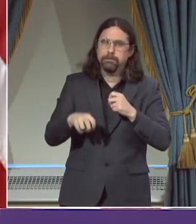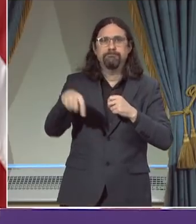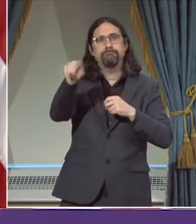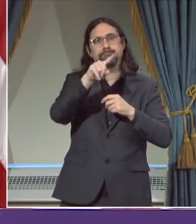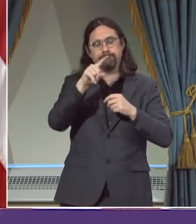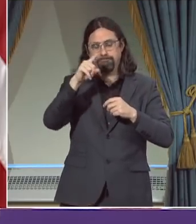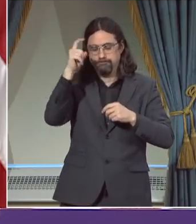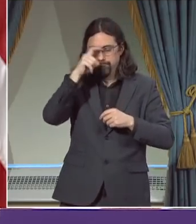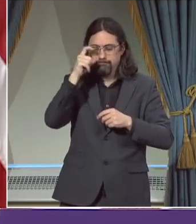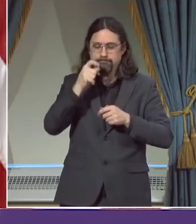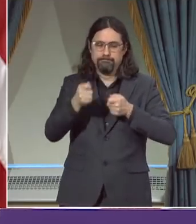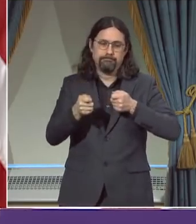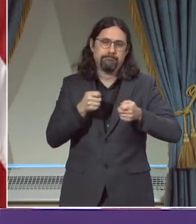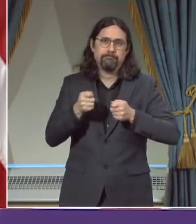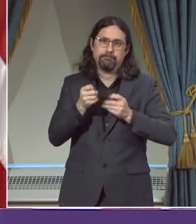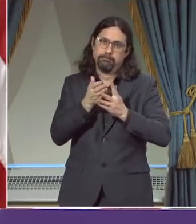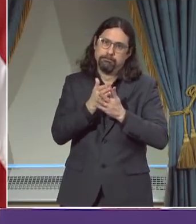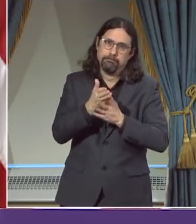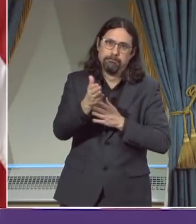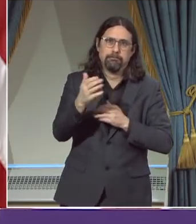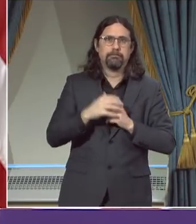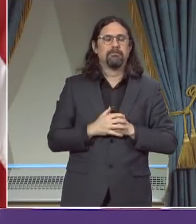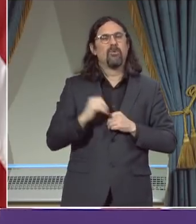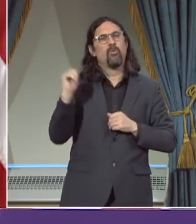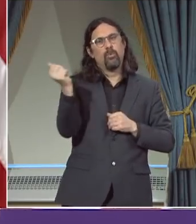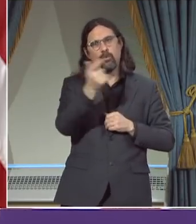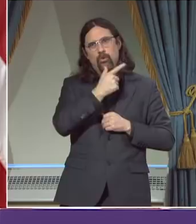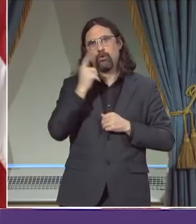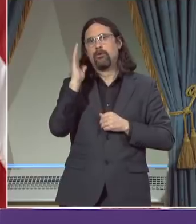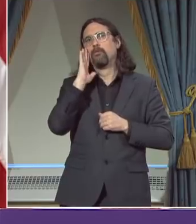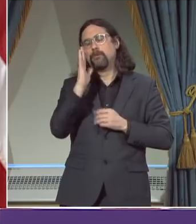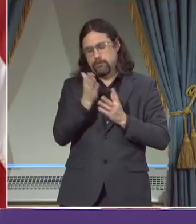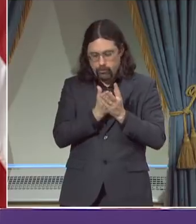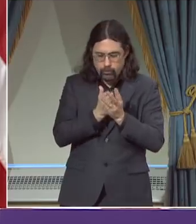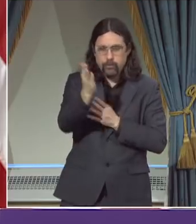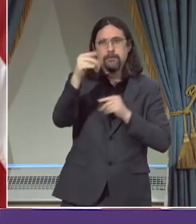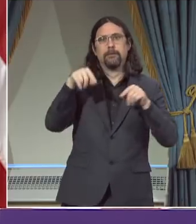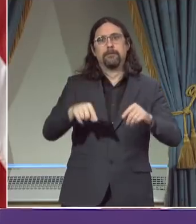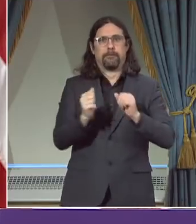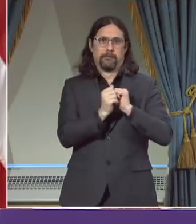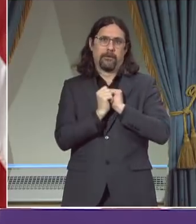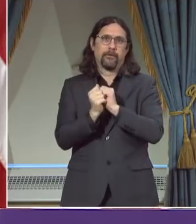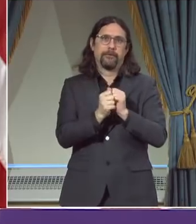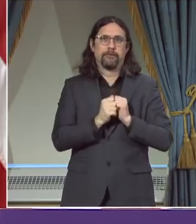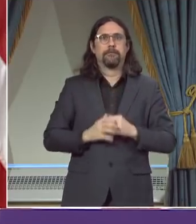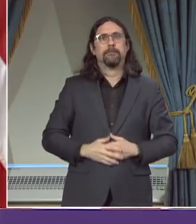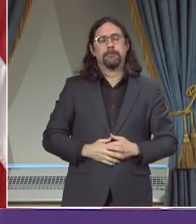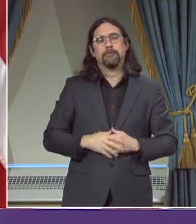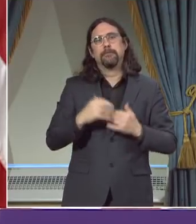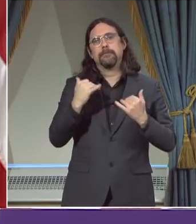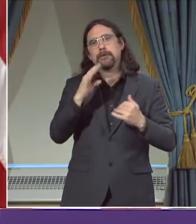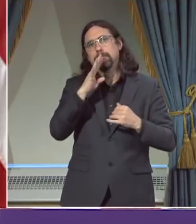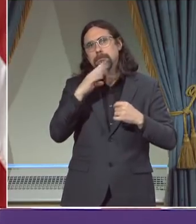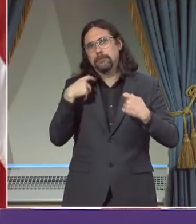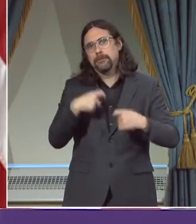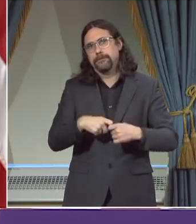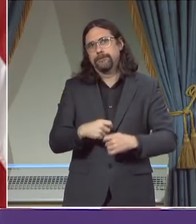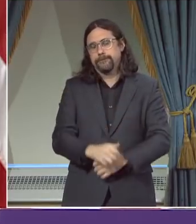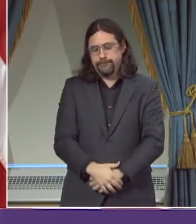WAY YOU'RE HANDLING AN INCREDIBLY TOUGH CRISIS. WEWILL TGE THROUGH THIS TOGETHER. WITI LLN OTBE EASY, BUT WE'LL